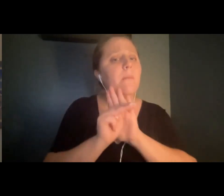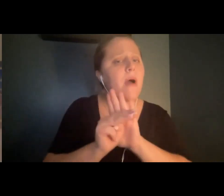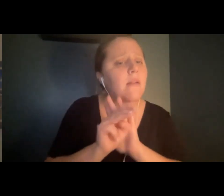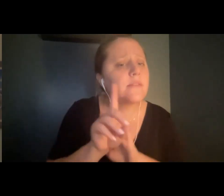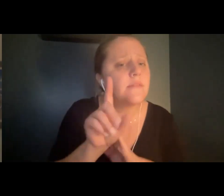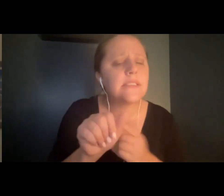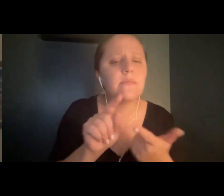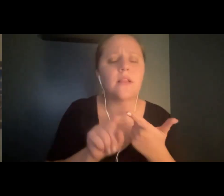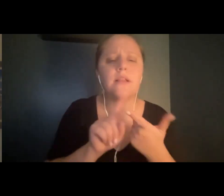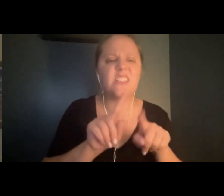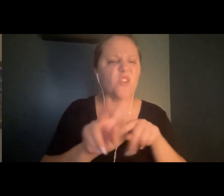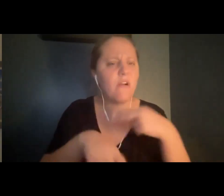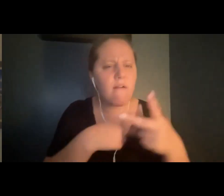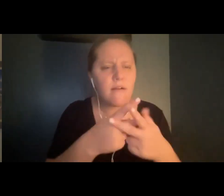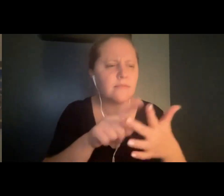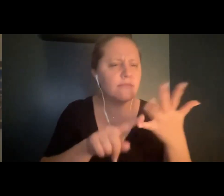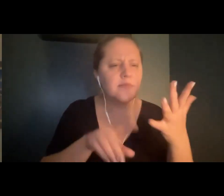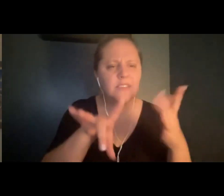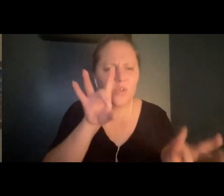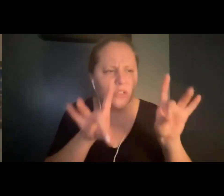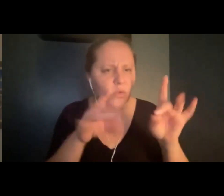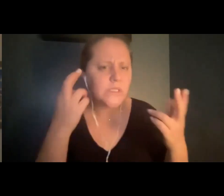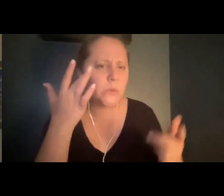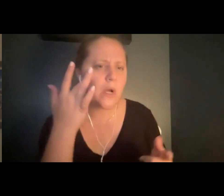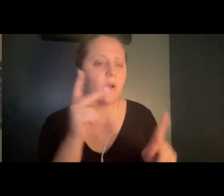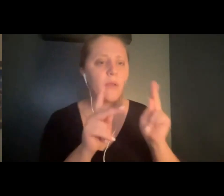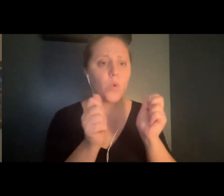the tons of reasons why those with accessibility are just as valuable and